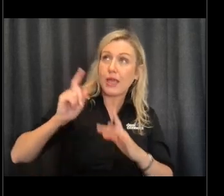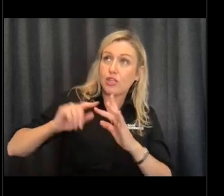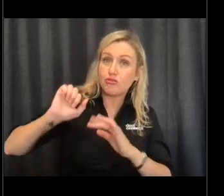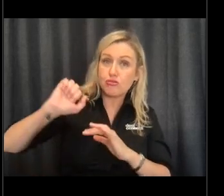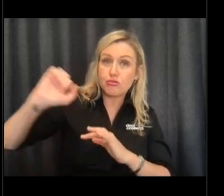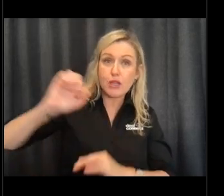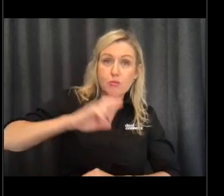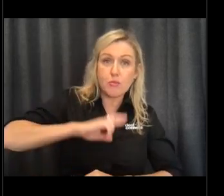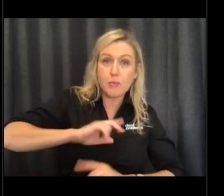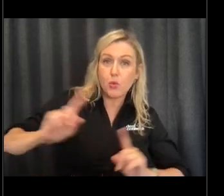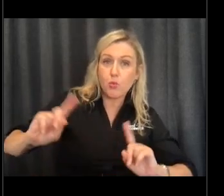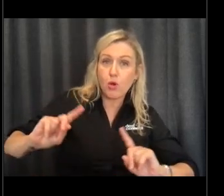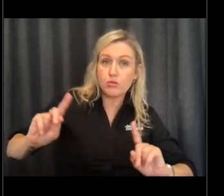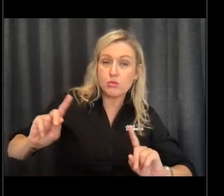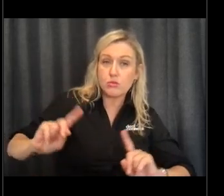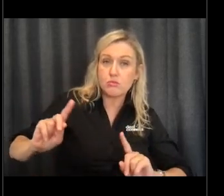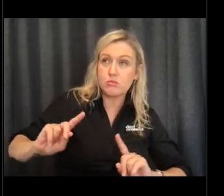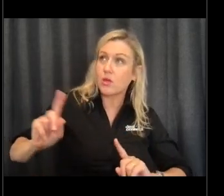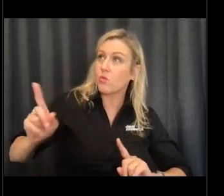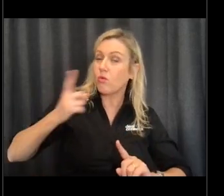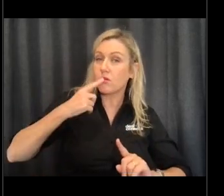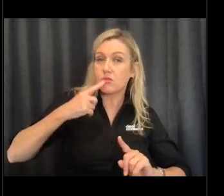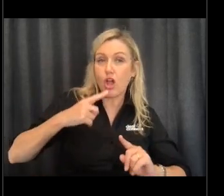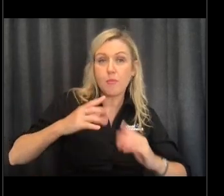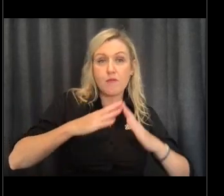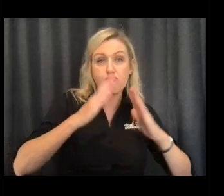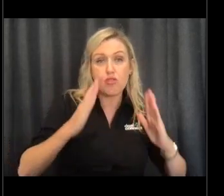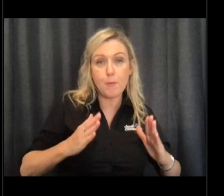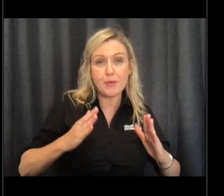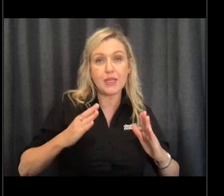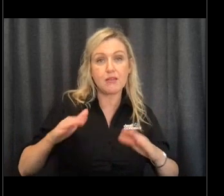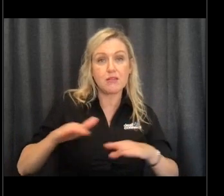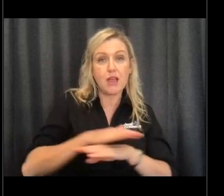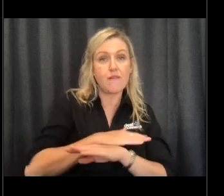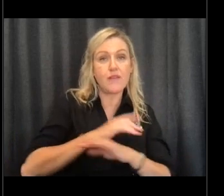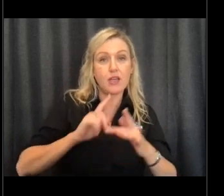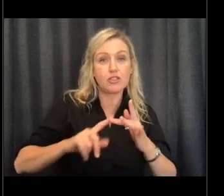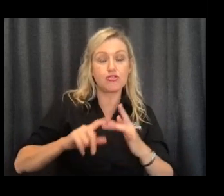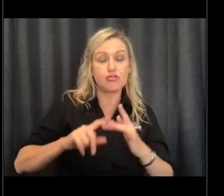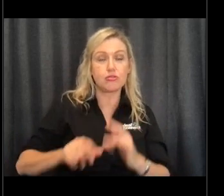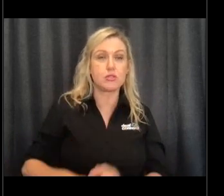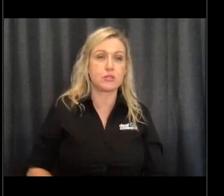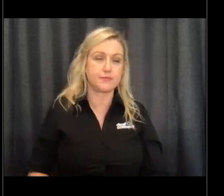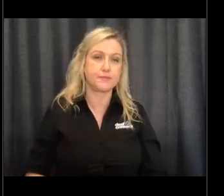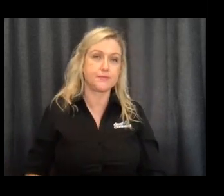for identifying what type of property they're insuring and, look, the reality is it's in